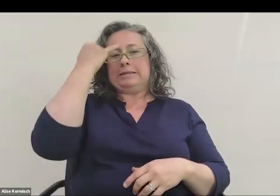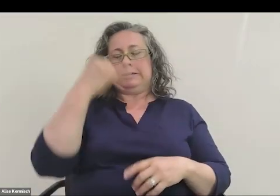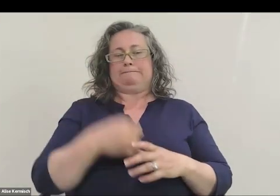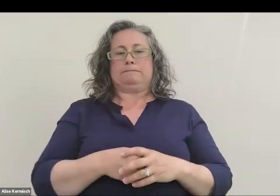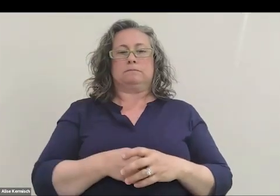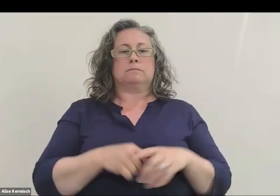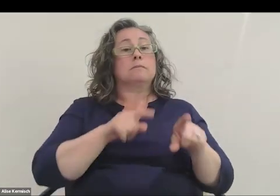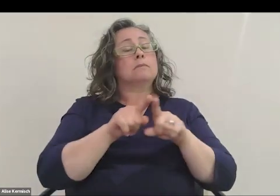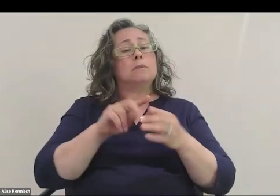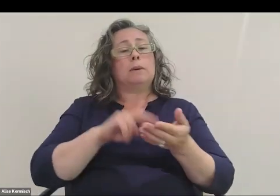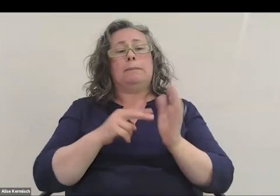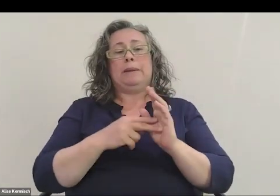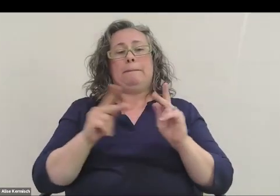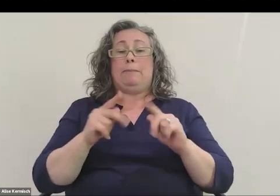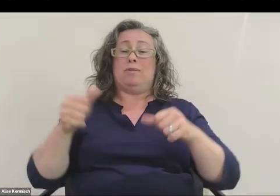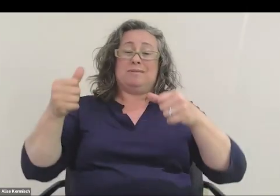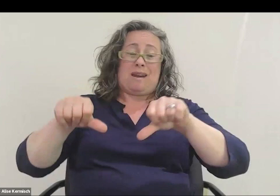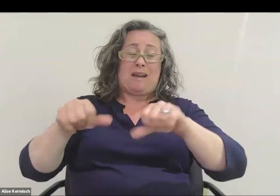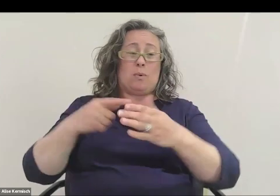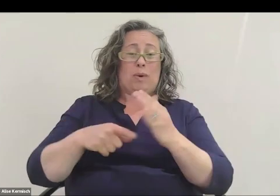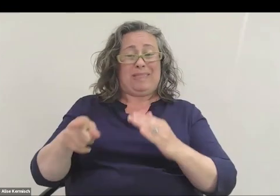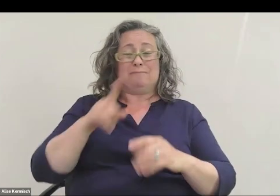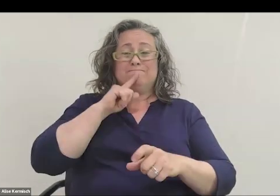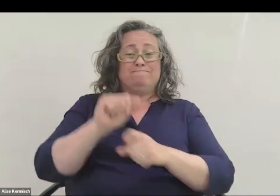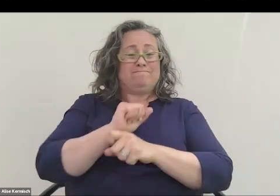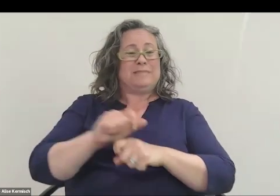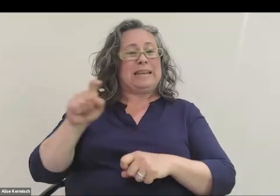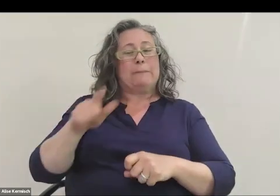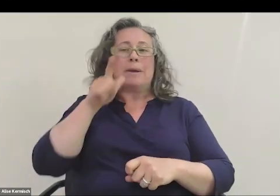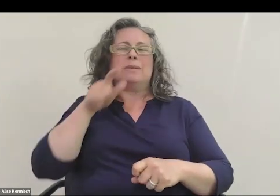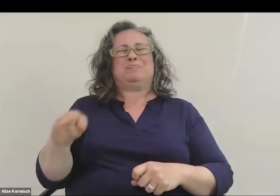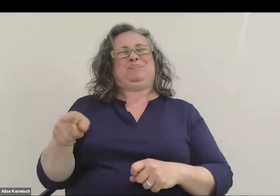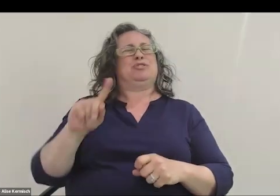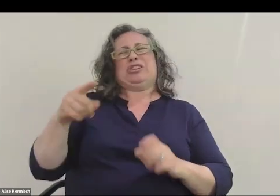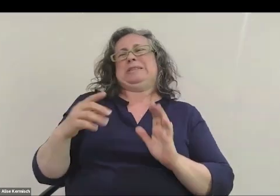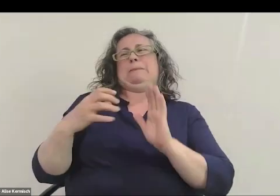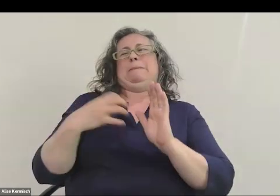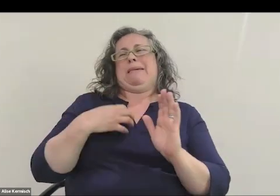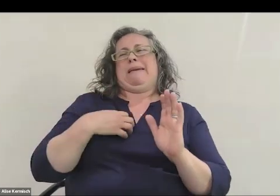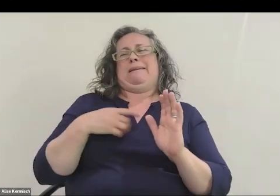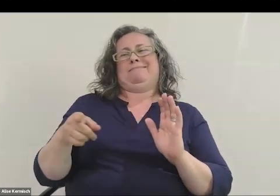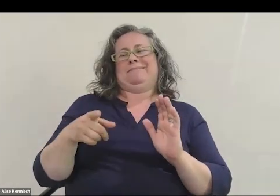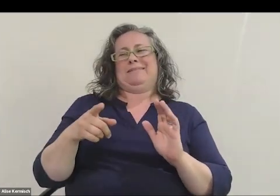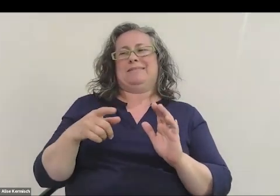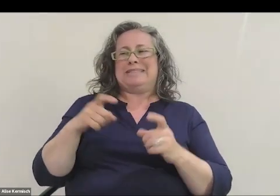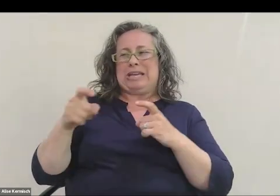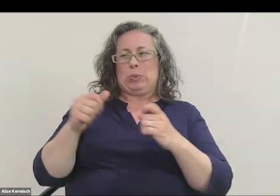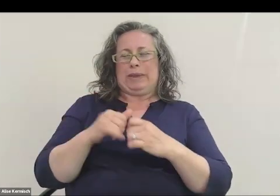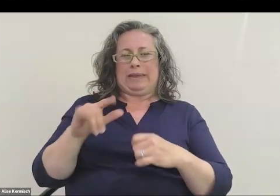sometimes are denied what they actually need because, "Oh, you're just complaining. You're not real about that." The next below that is--